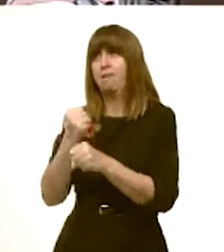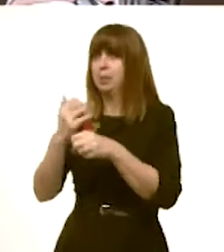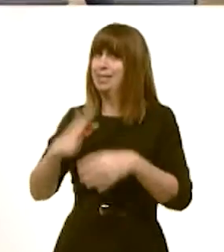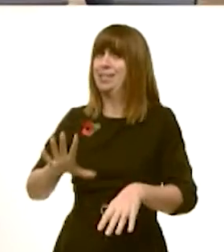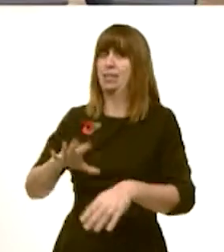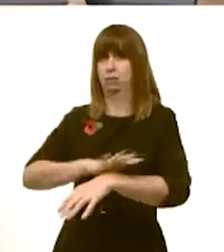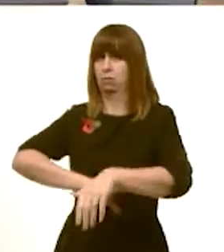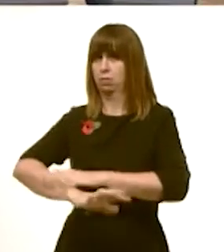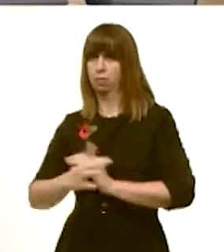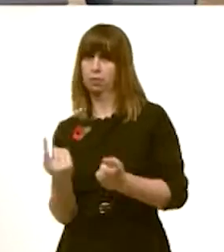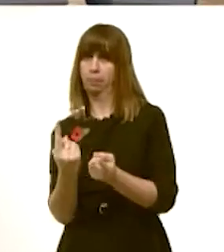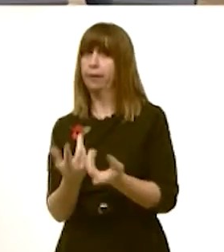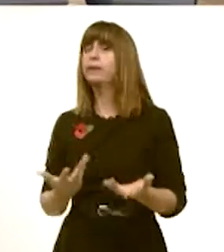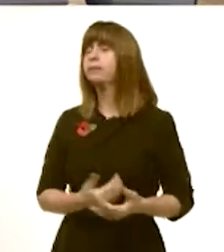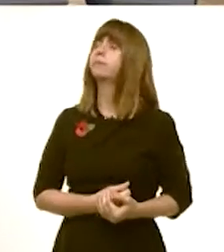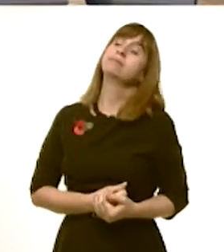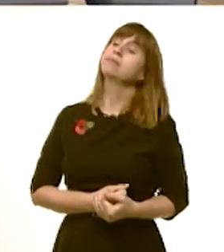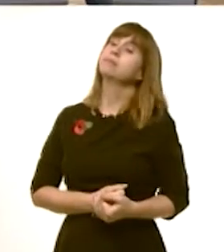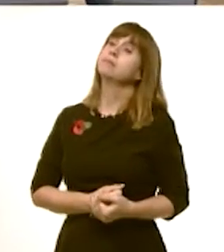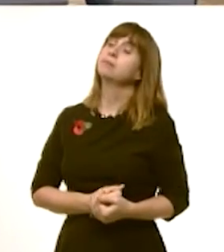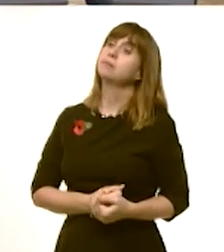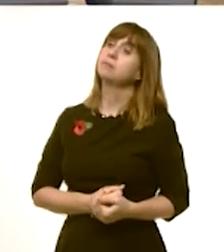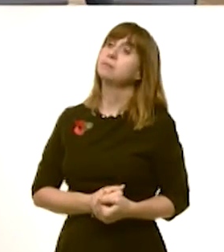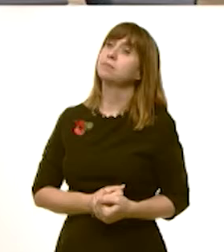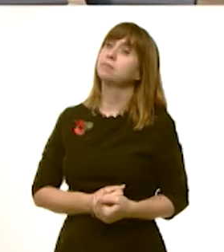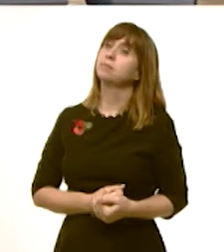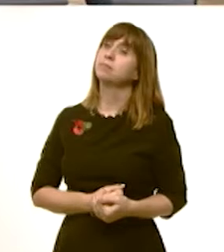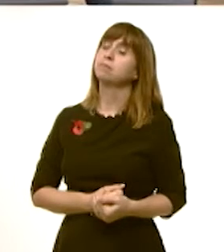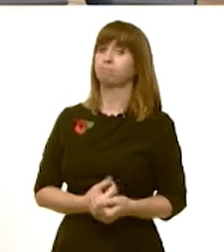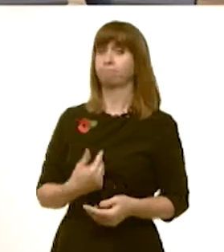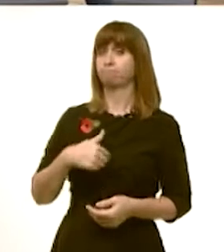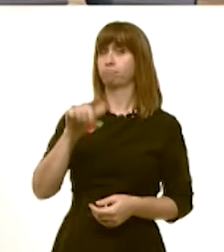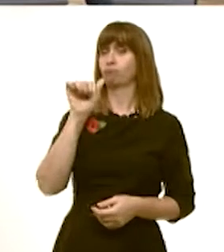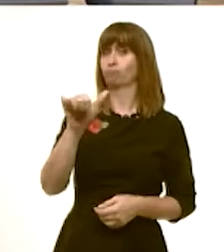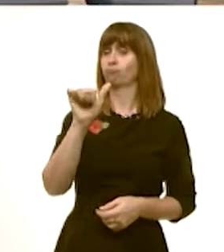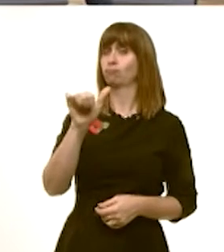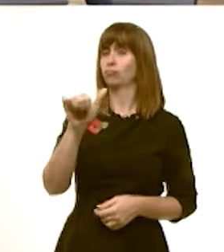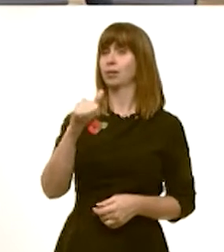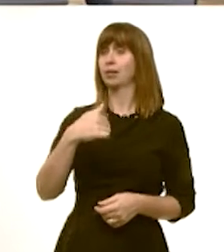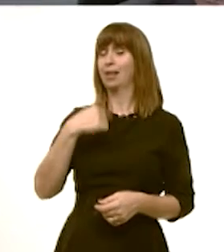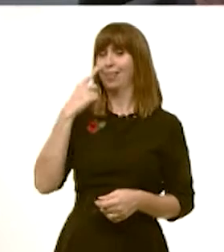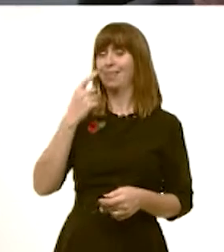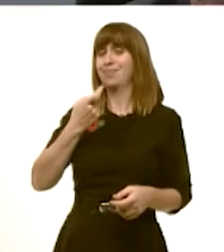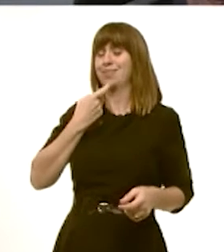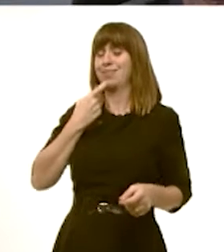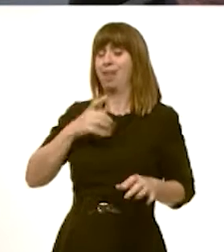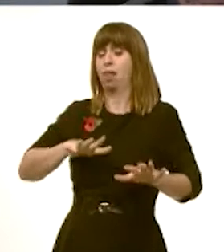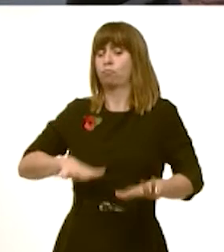Peter Black: First Minister, can I concur with you that anything that improves the competitiveness of the steel industry is important?